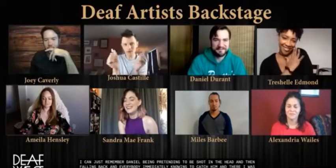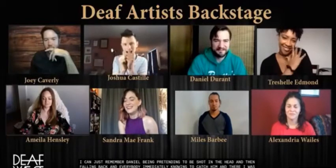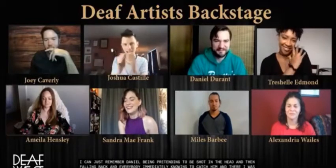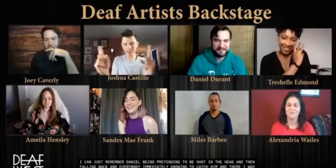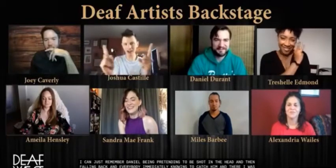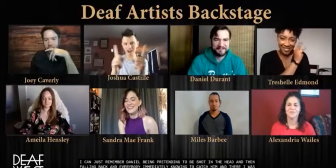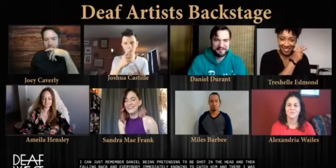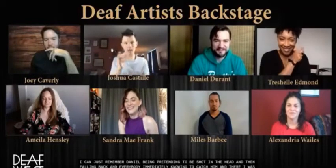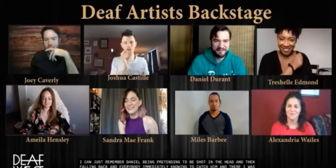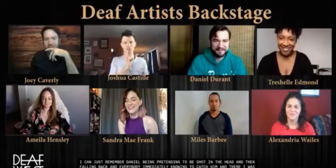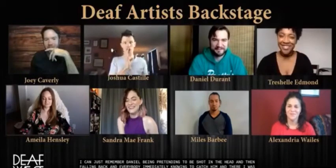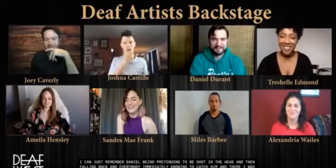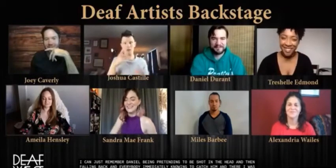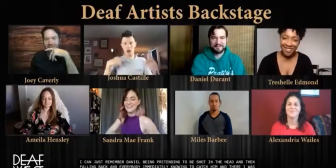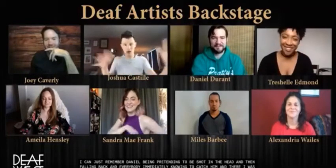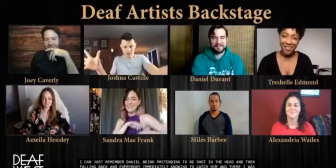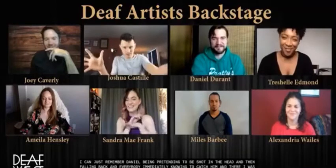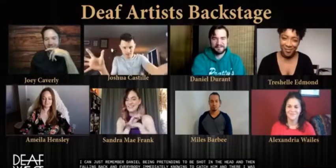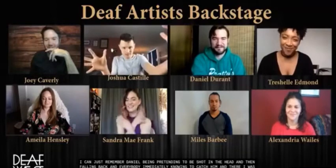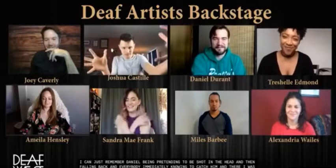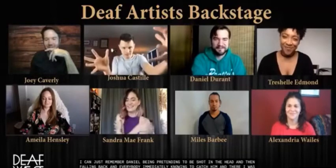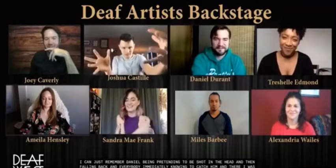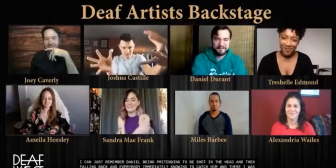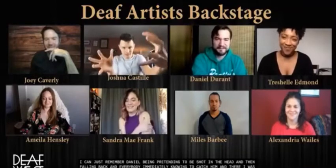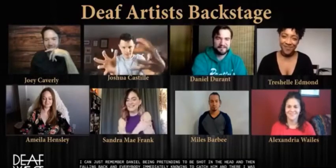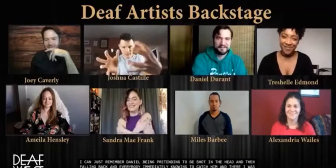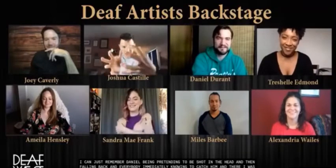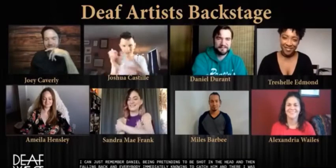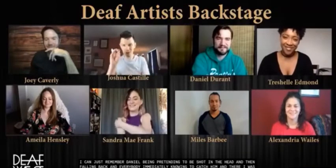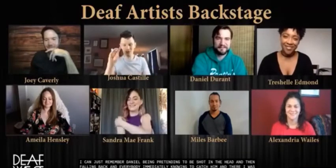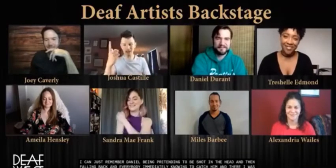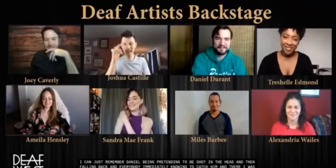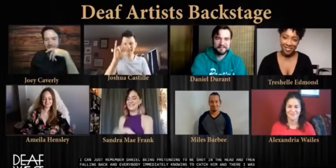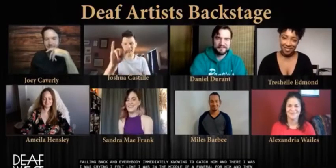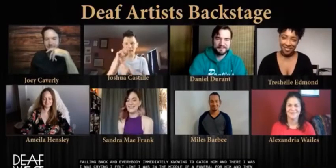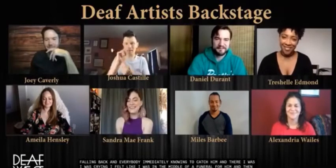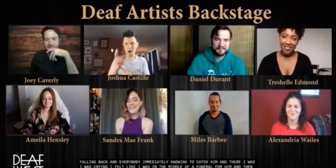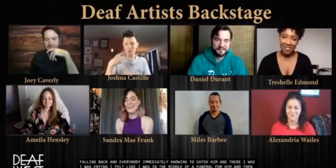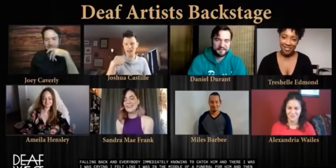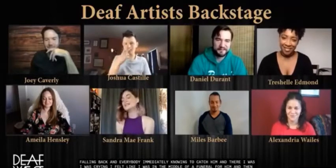And one of the directors came over and kind of push them together.